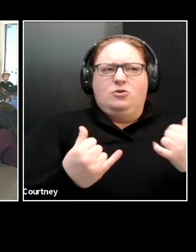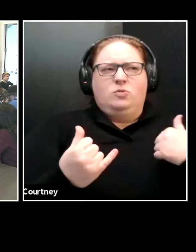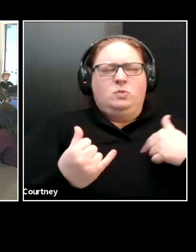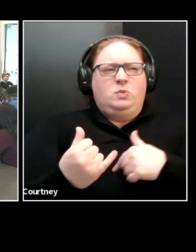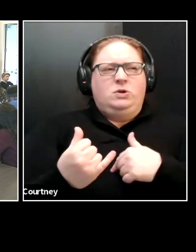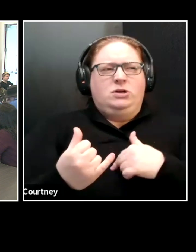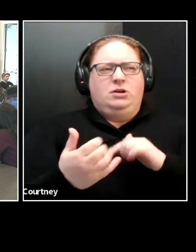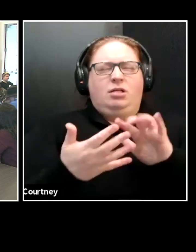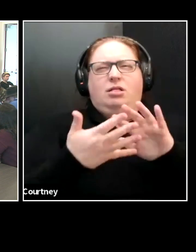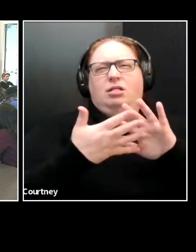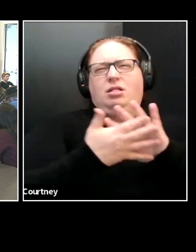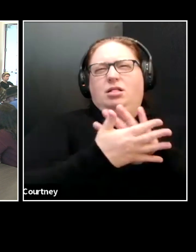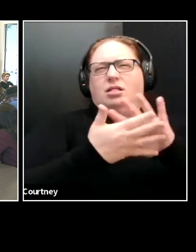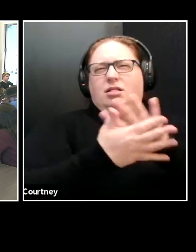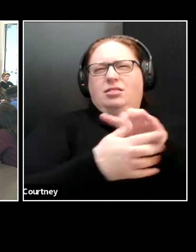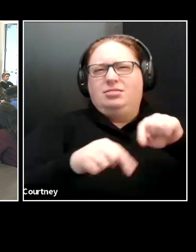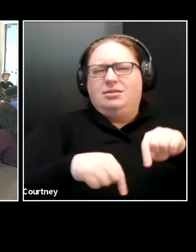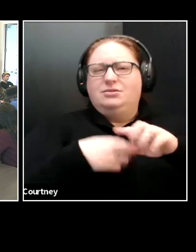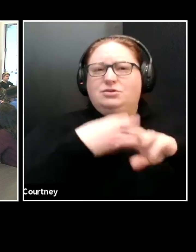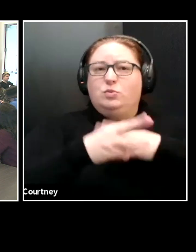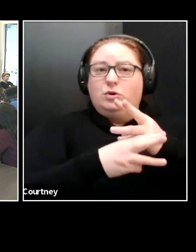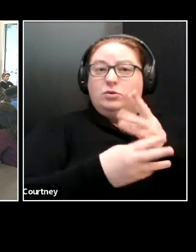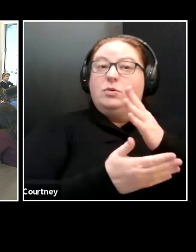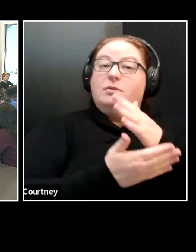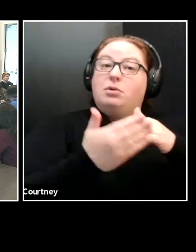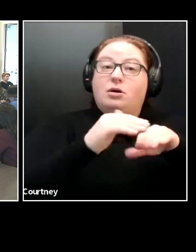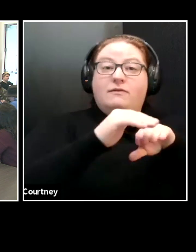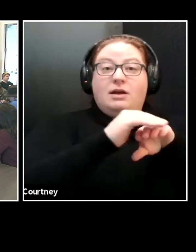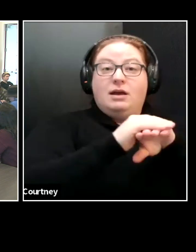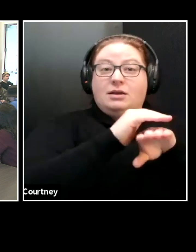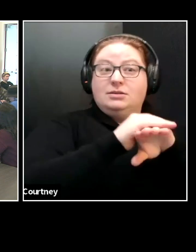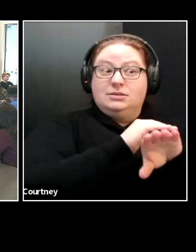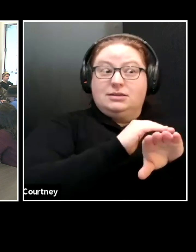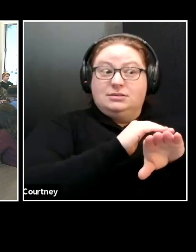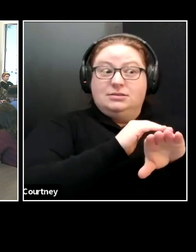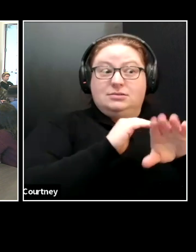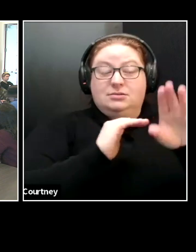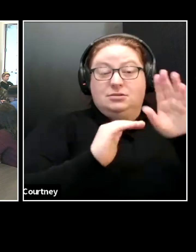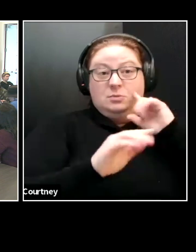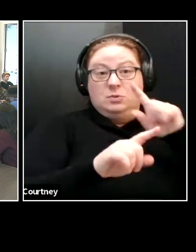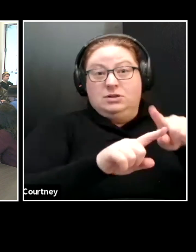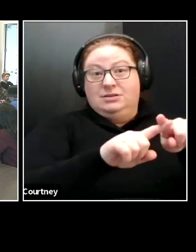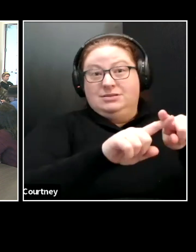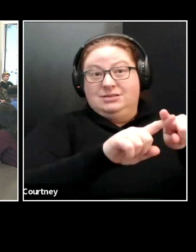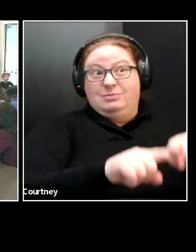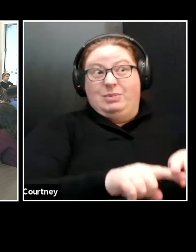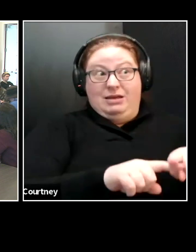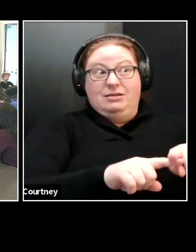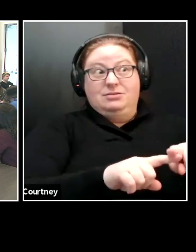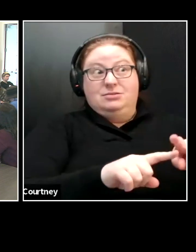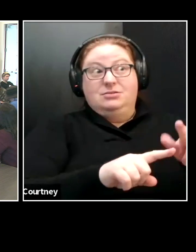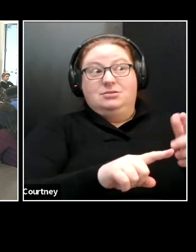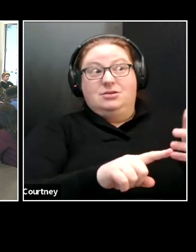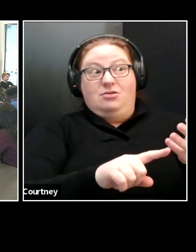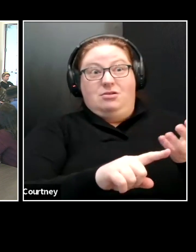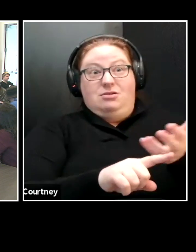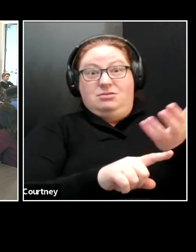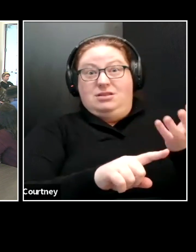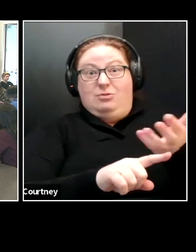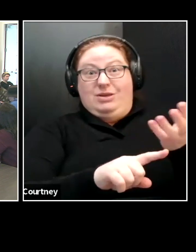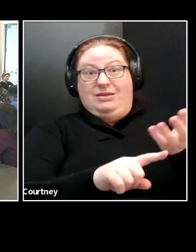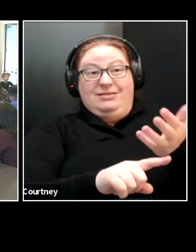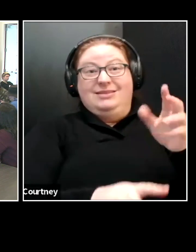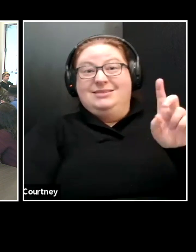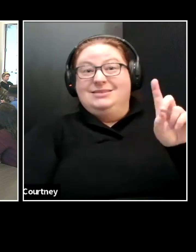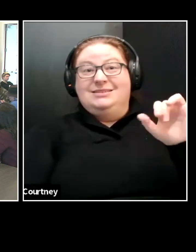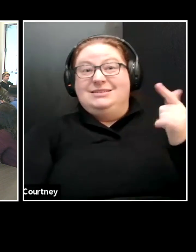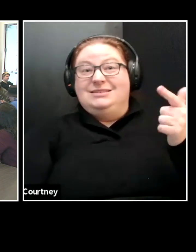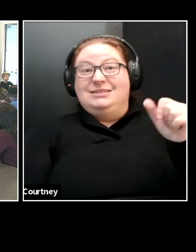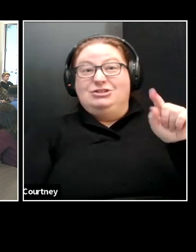part of that access is going to have to depend on there being this the digital infrastructure